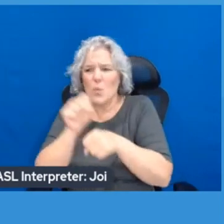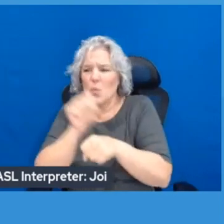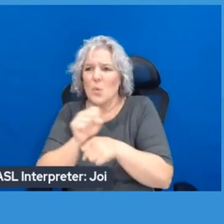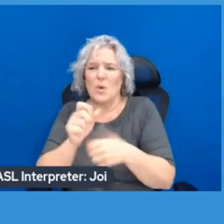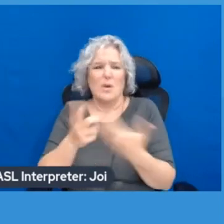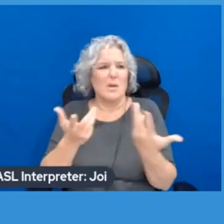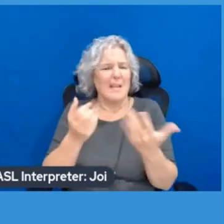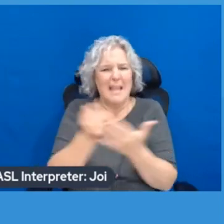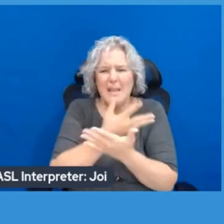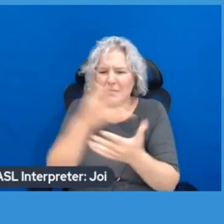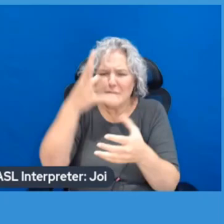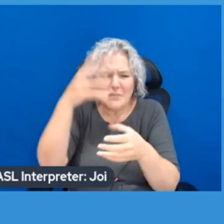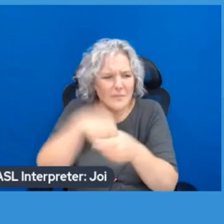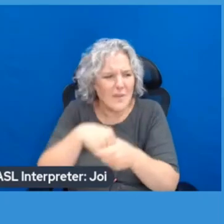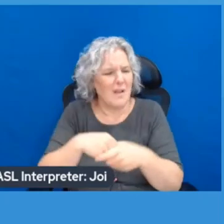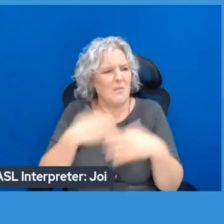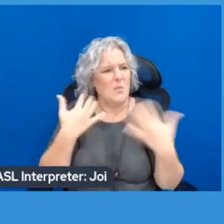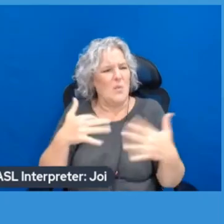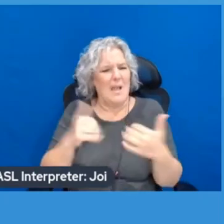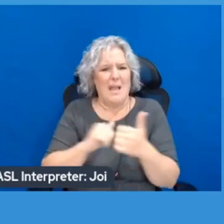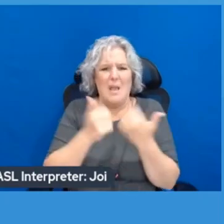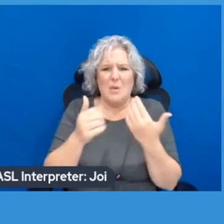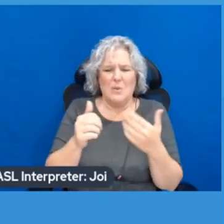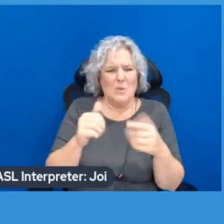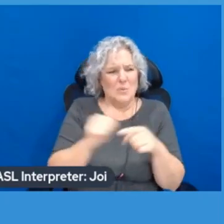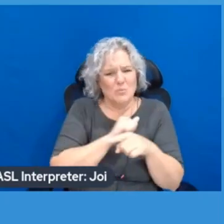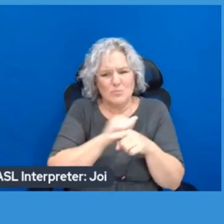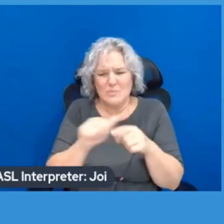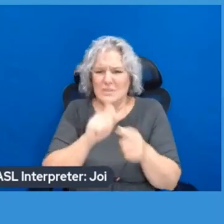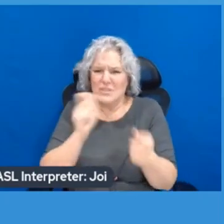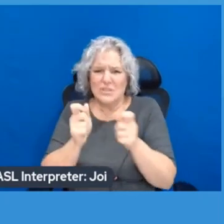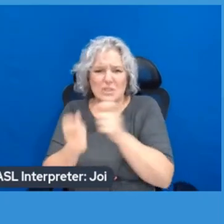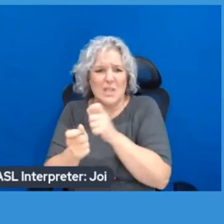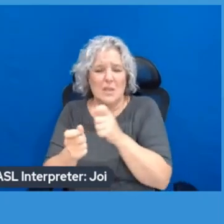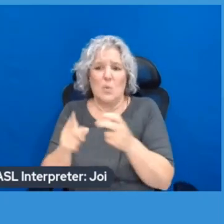practice change and professional development and equity,